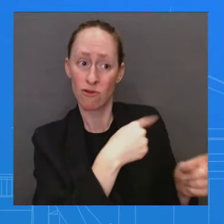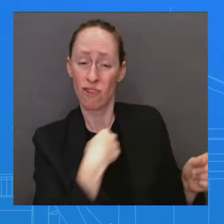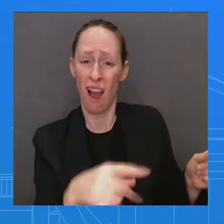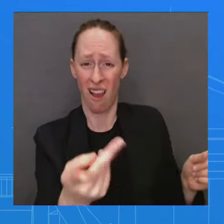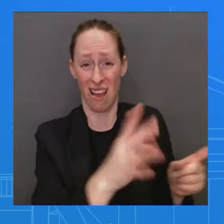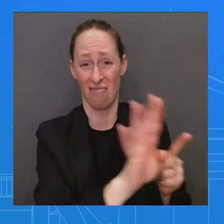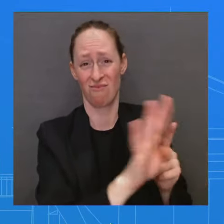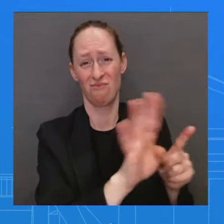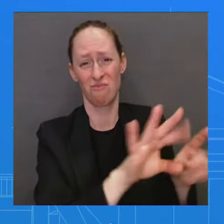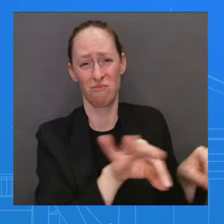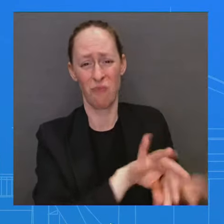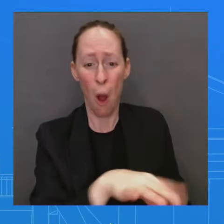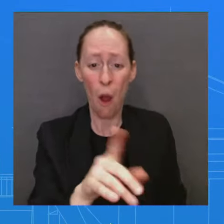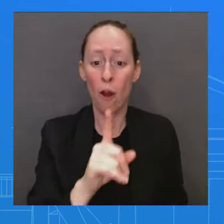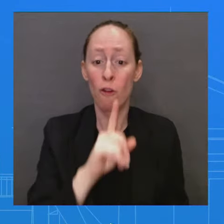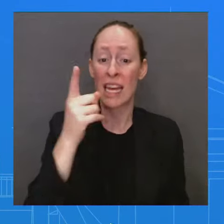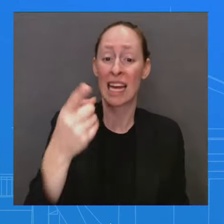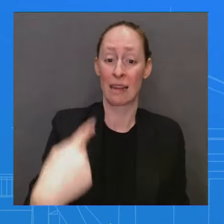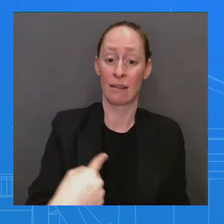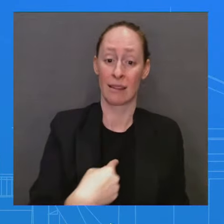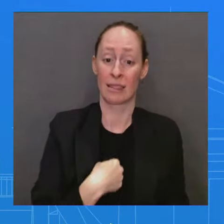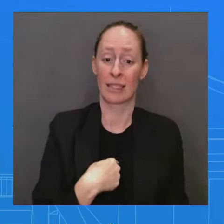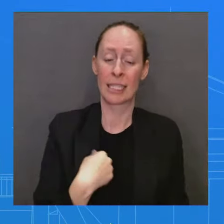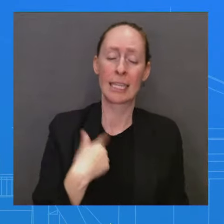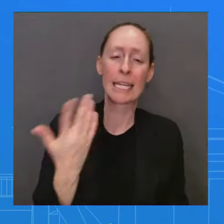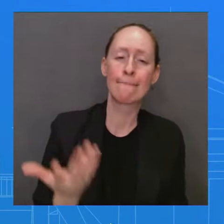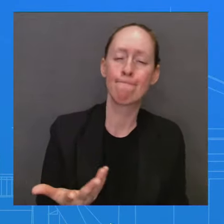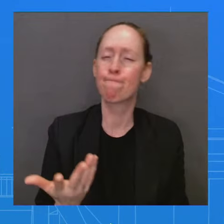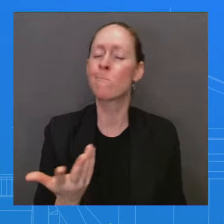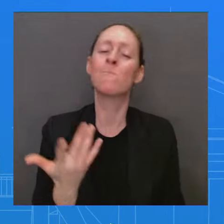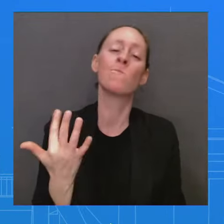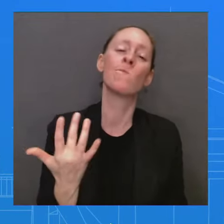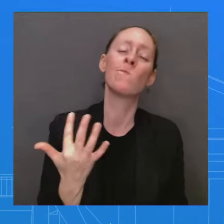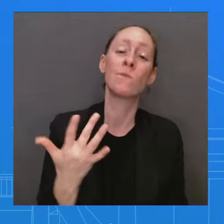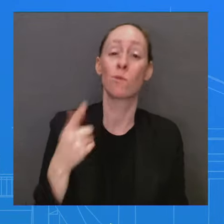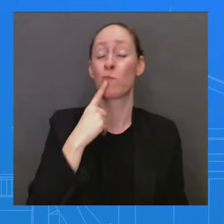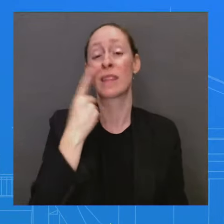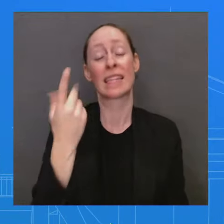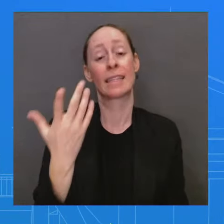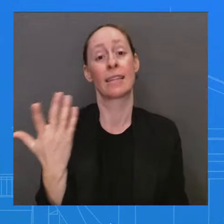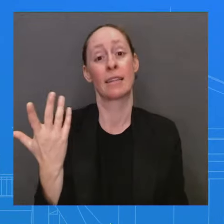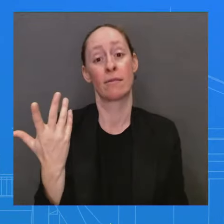that the challenges and the opportunities in relations